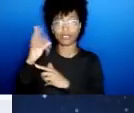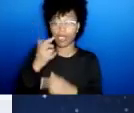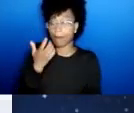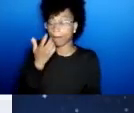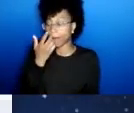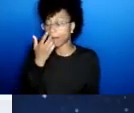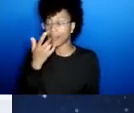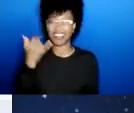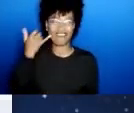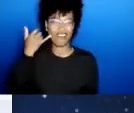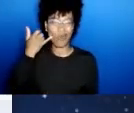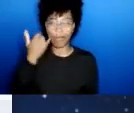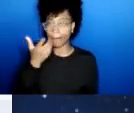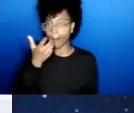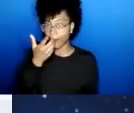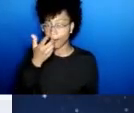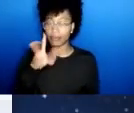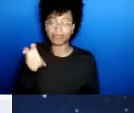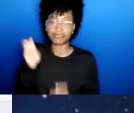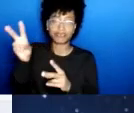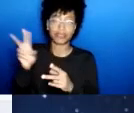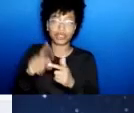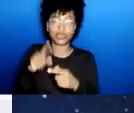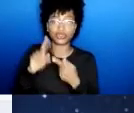to the poster. 06:35:58 It is really easily done. We have